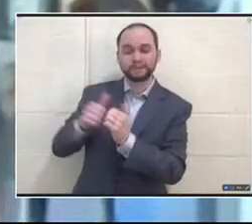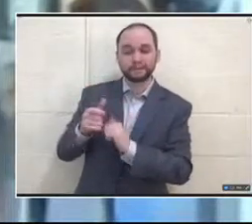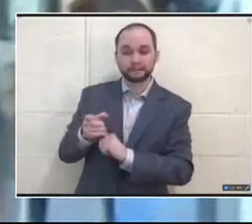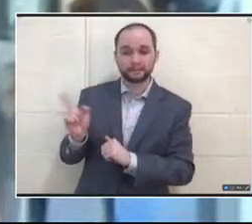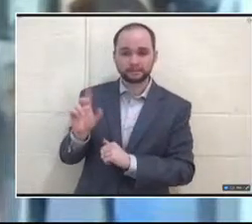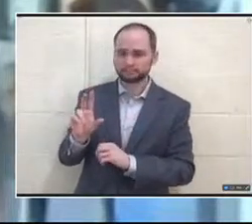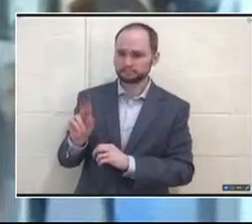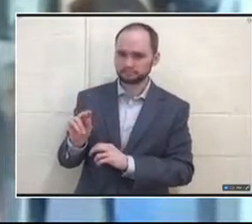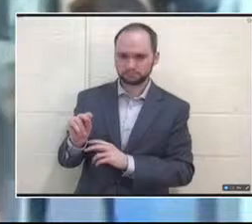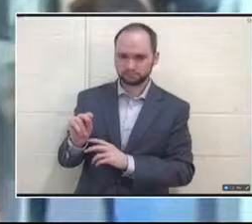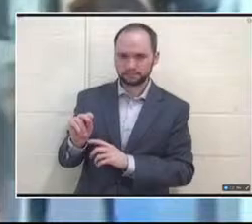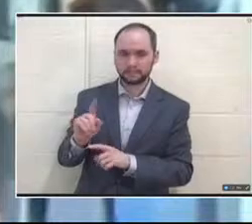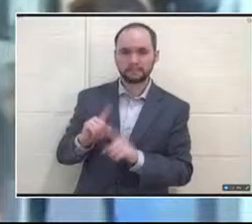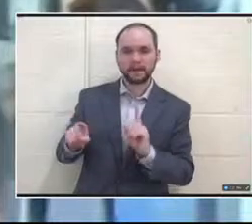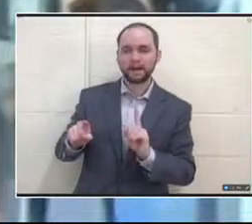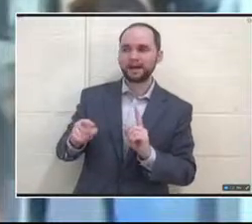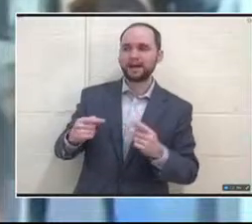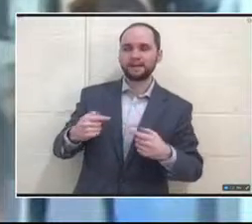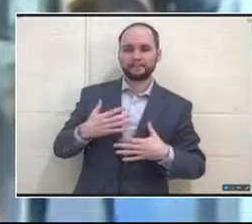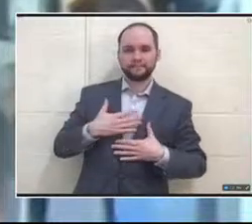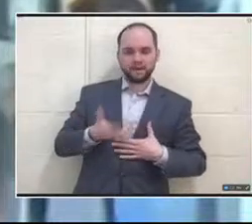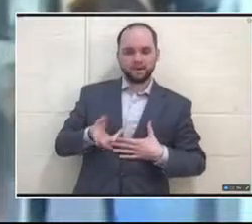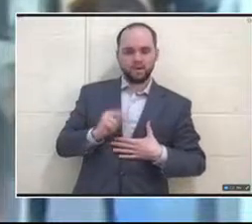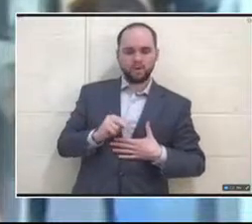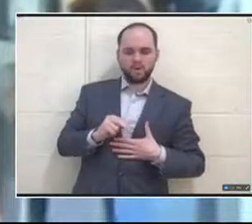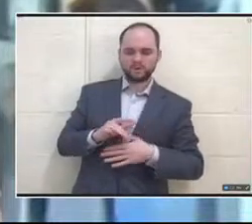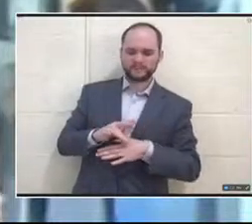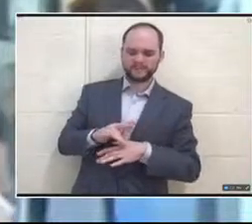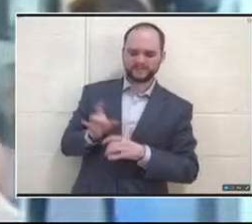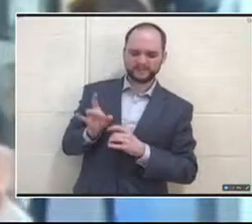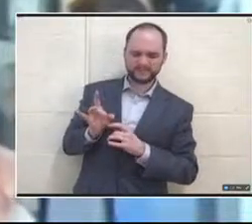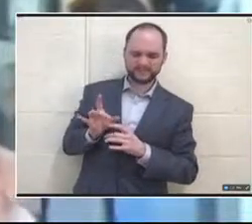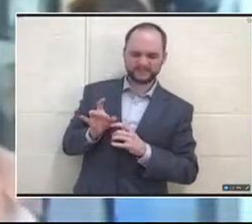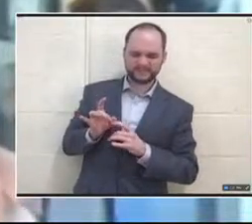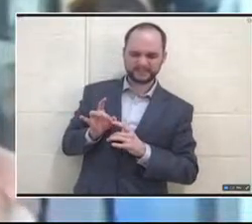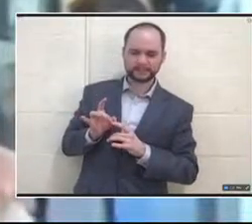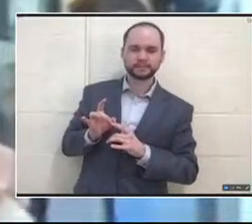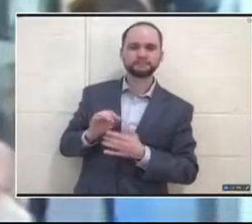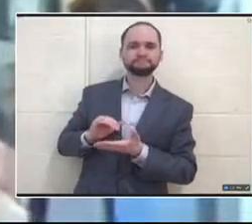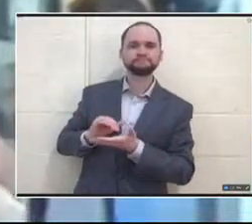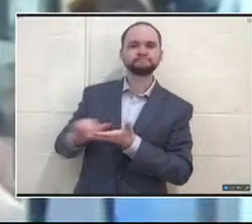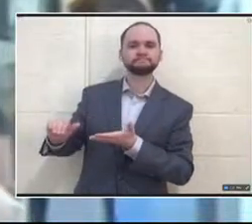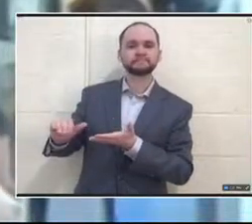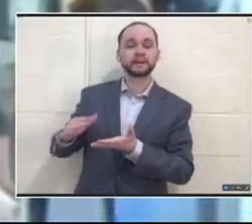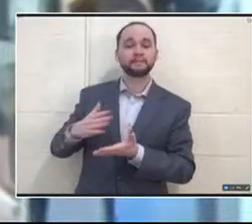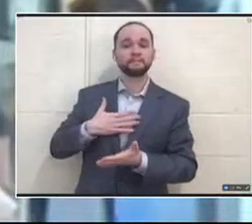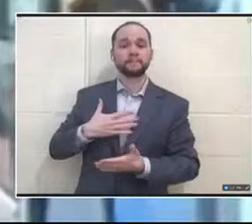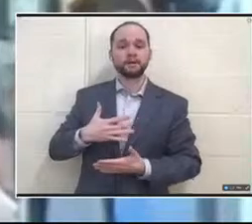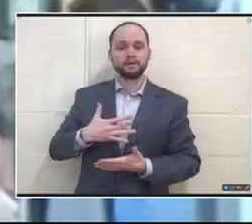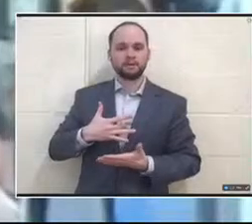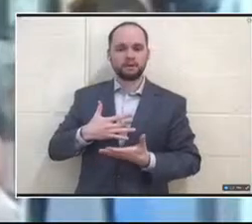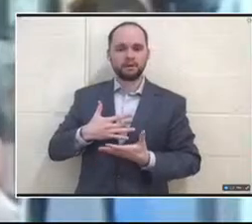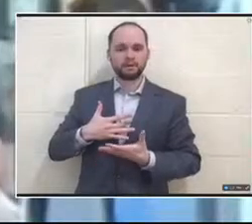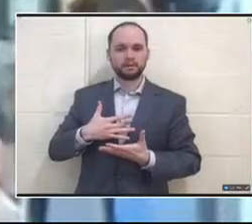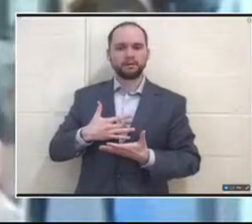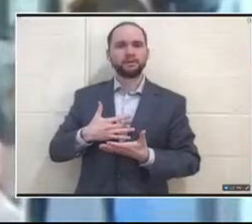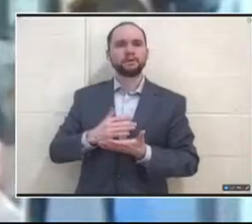and that hate go and forgiveness in my heart. Later on it would be that I had the opportunity